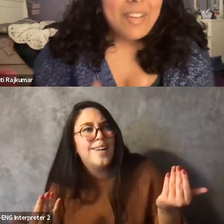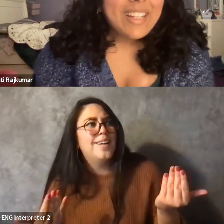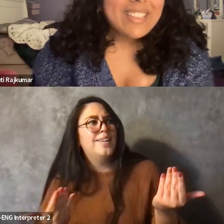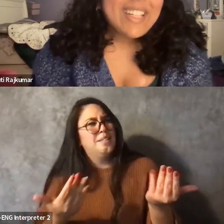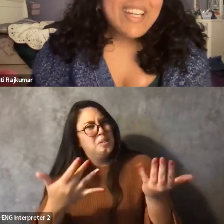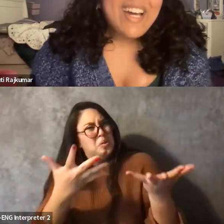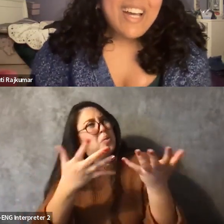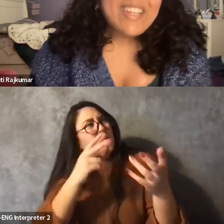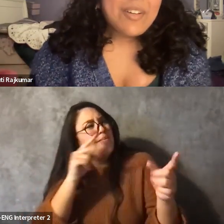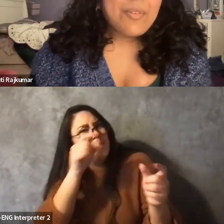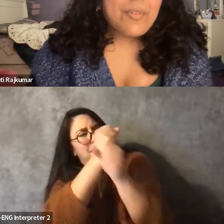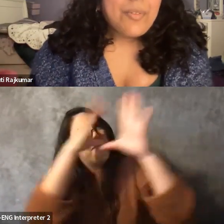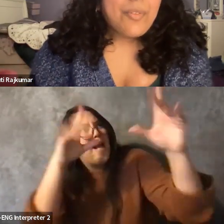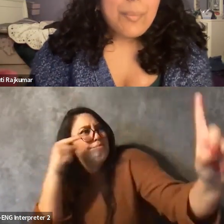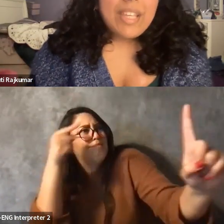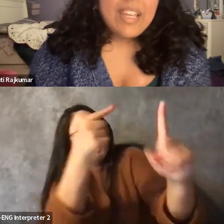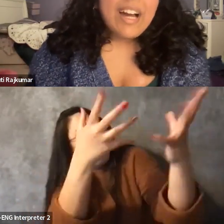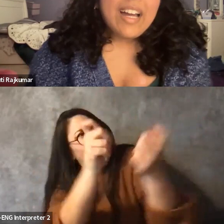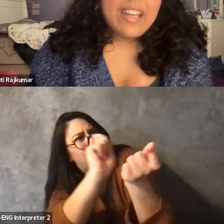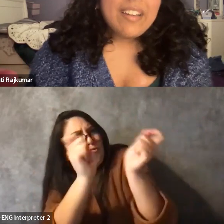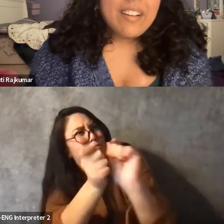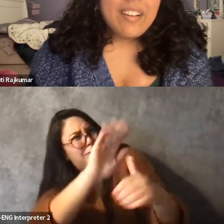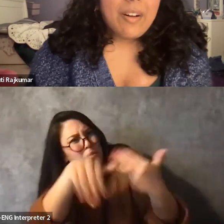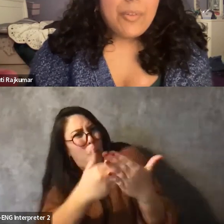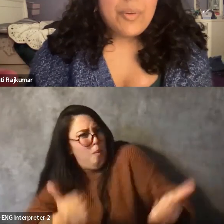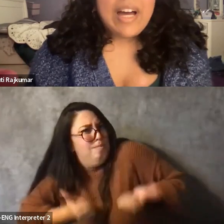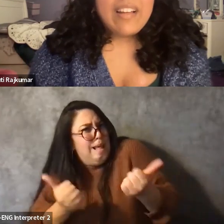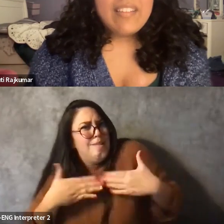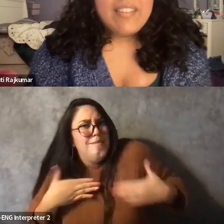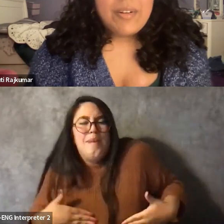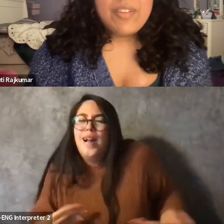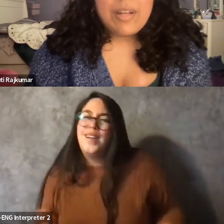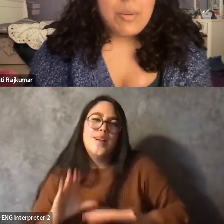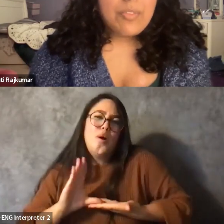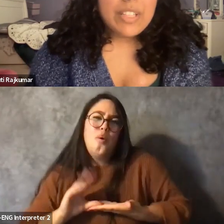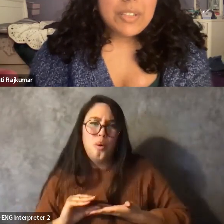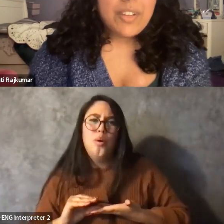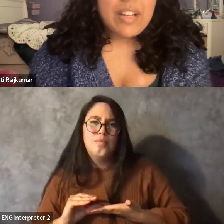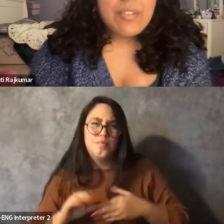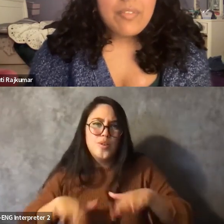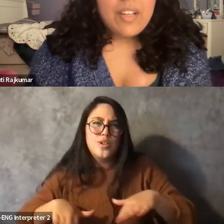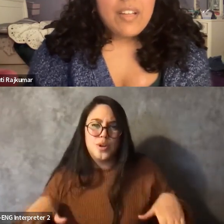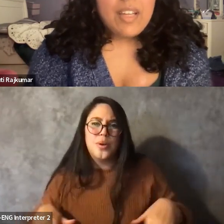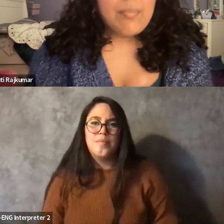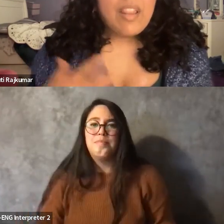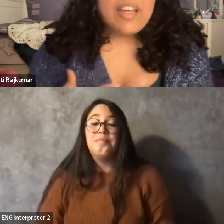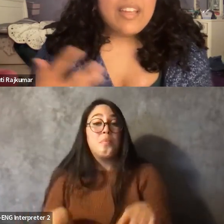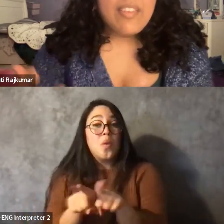And I think for me I also had, you know, these medical professionals kind of implying